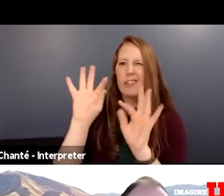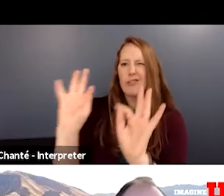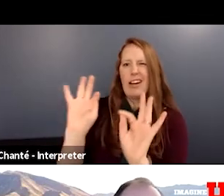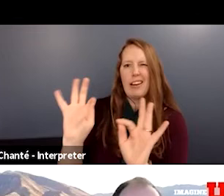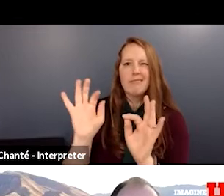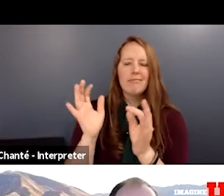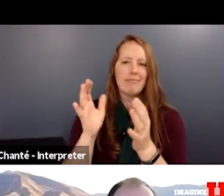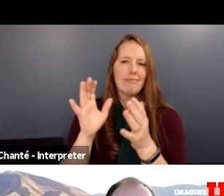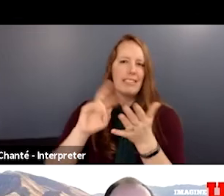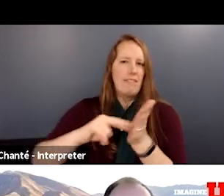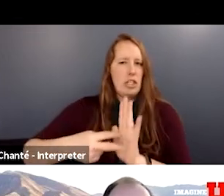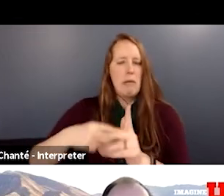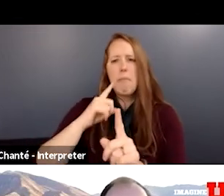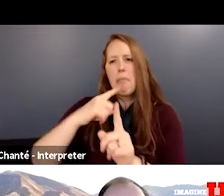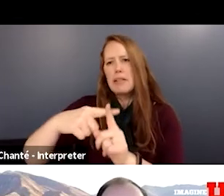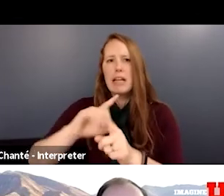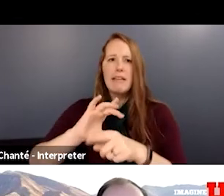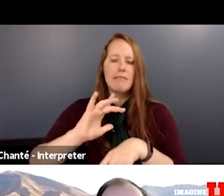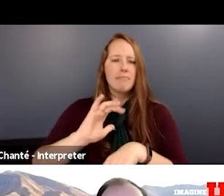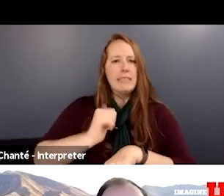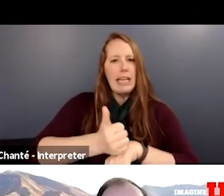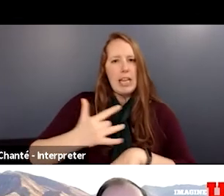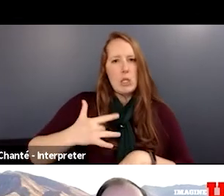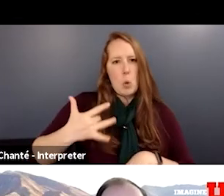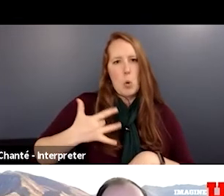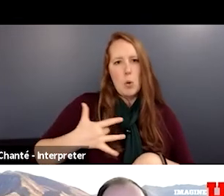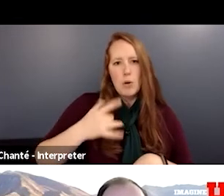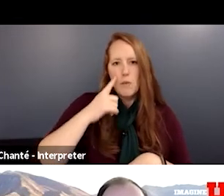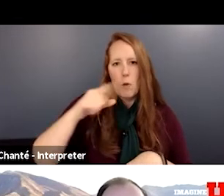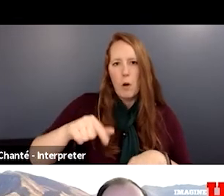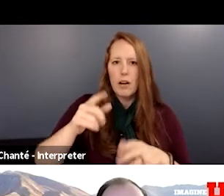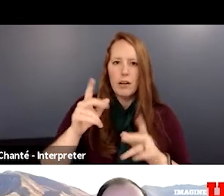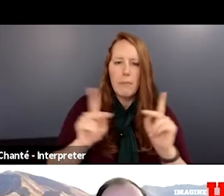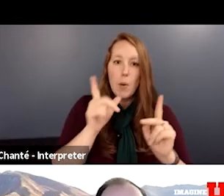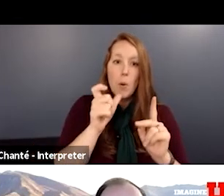For everyone that's participating today and will be tuning in to watch this recording,